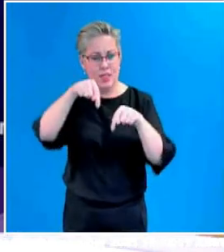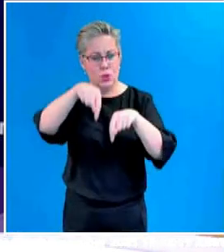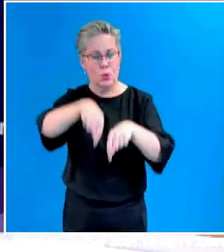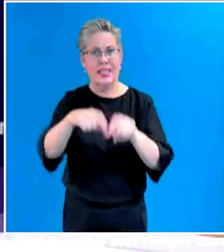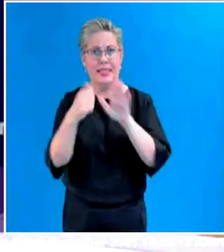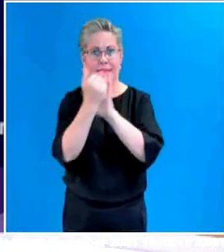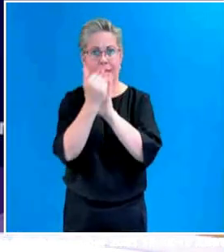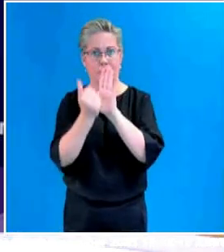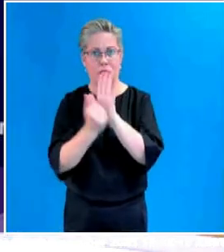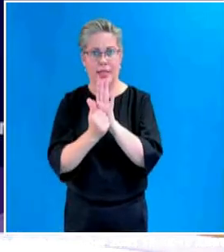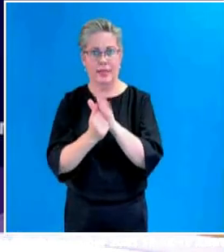Thank you very much.